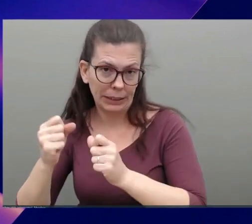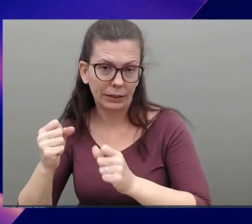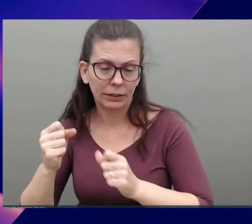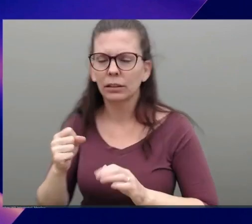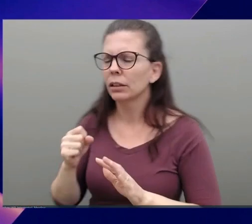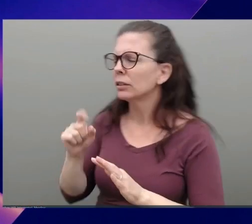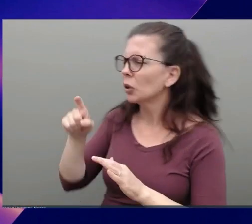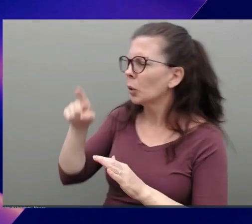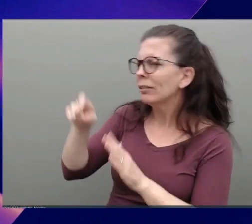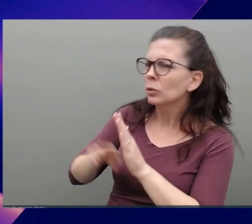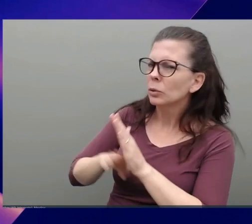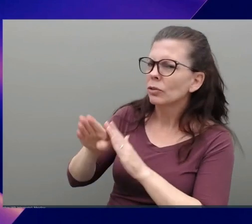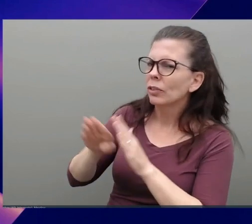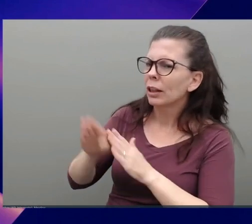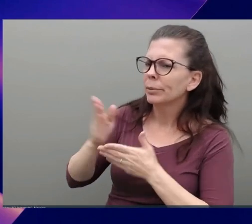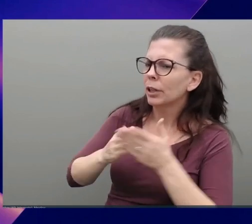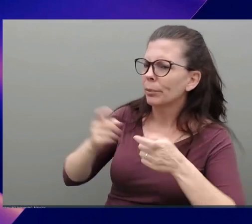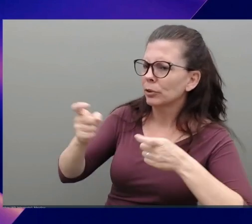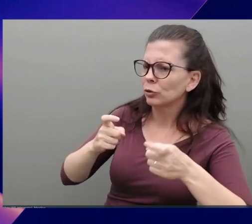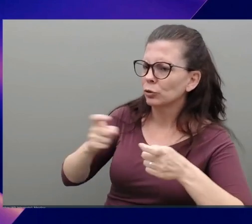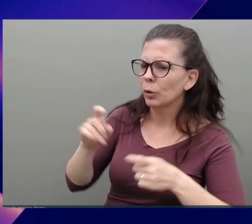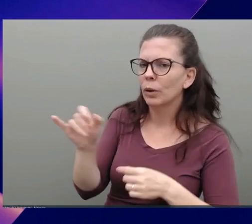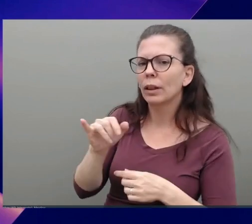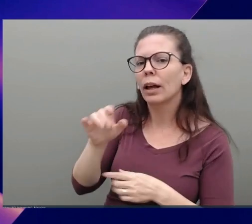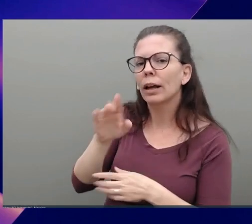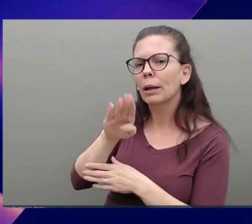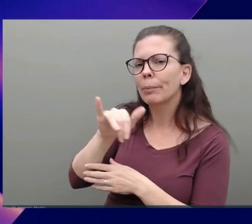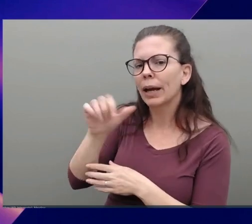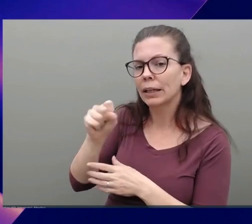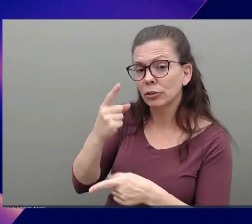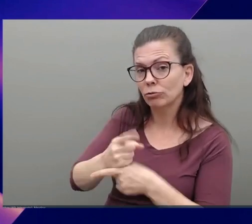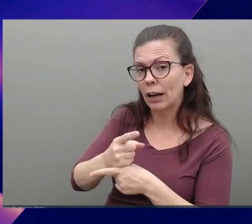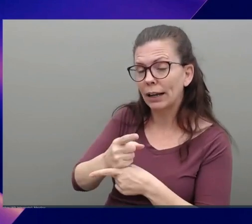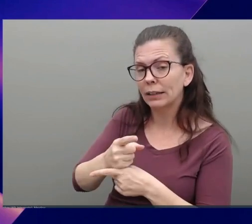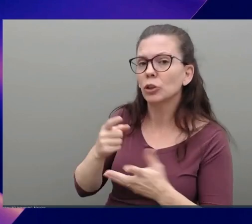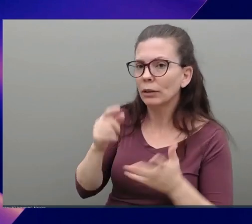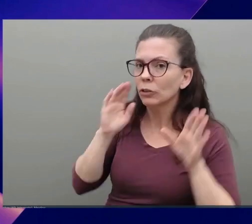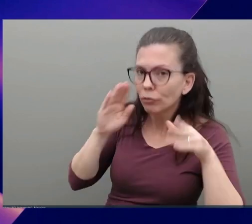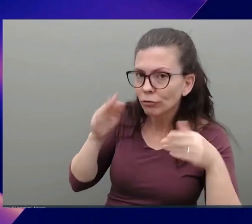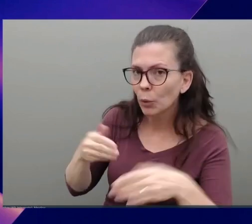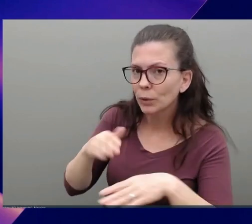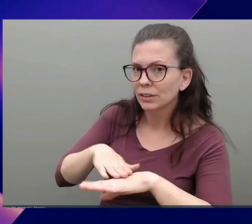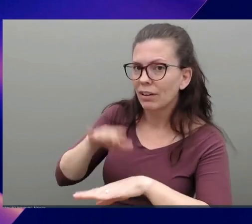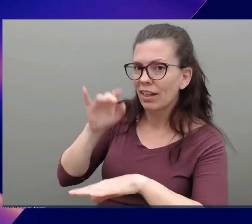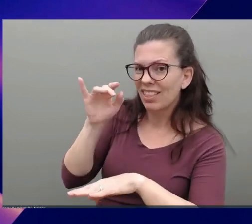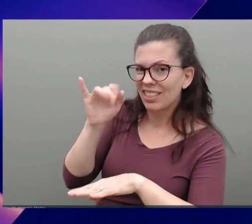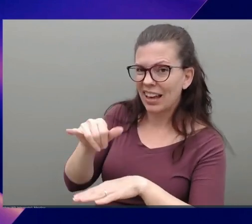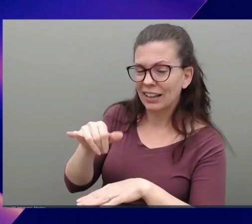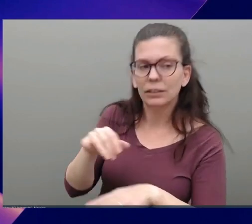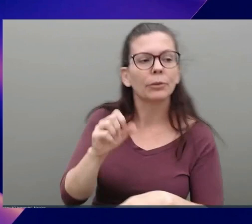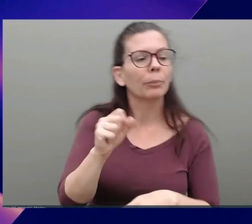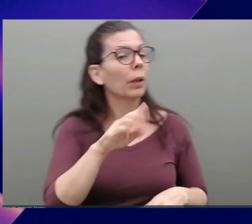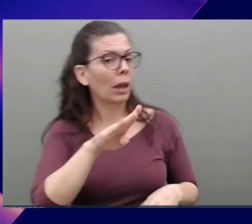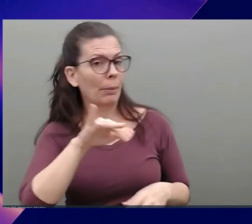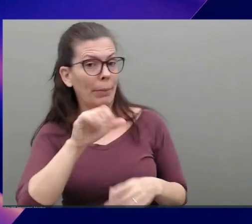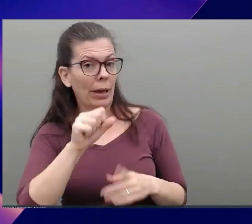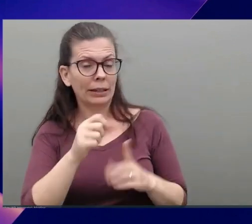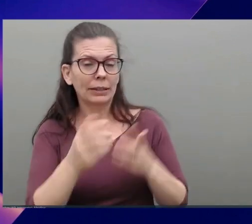some controls against things like bias, right? Yeah. Like, that's something that you really need to focus on. So bias may not just come from the data,